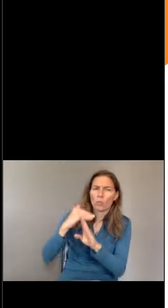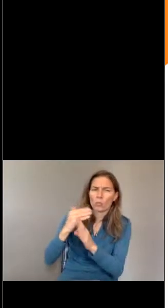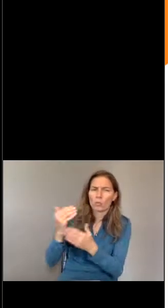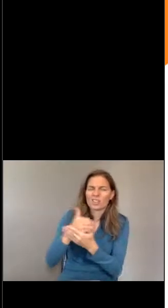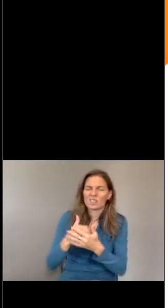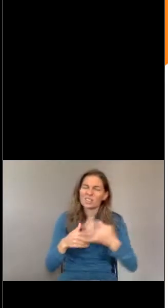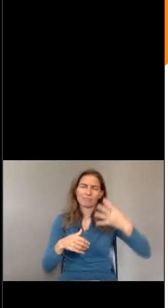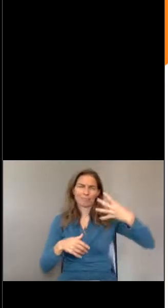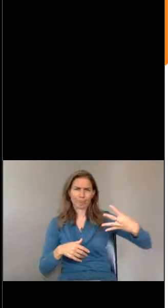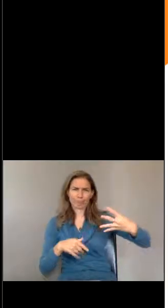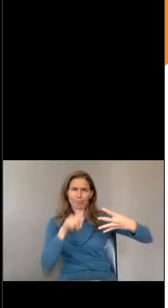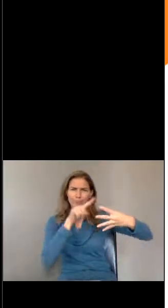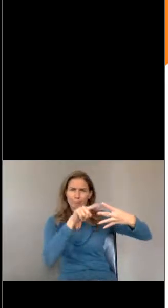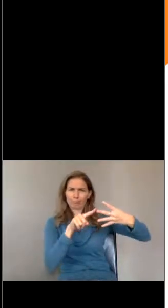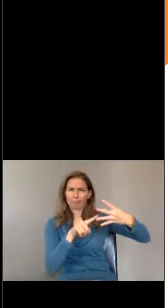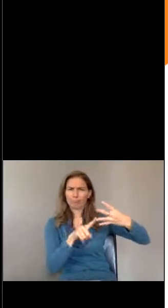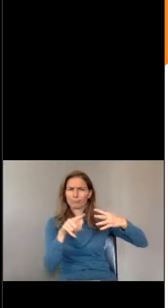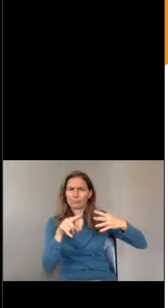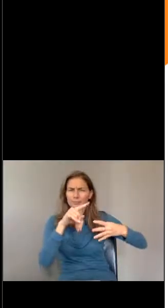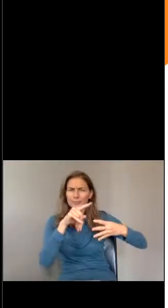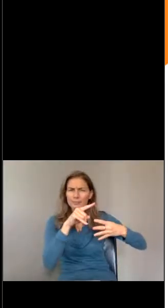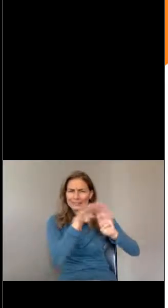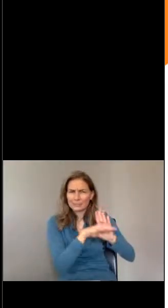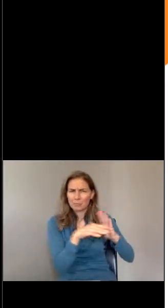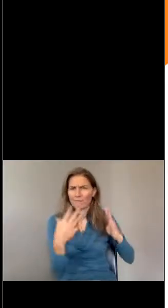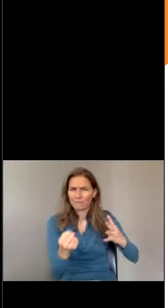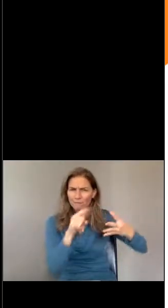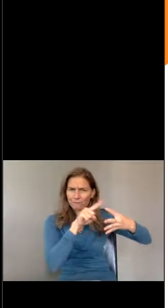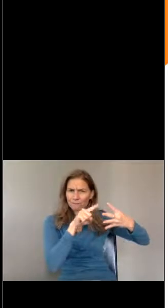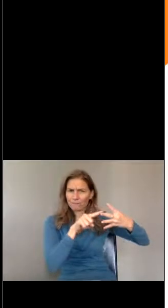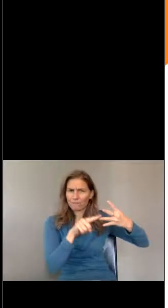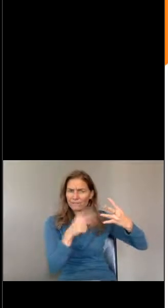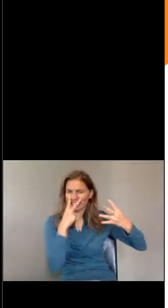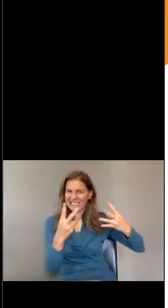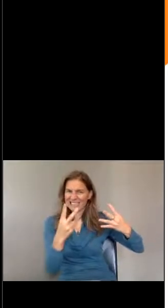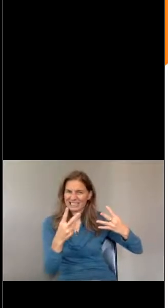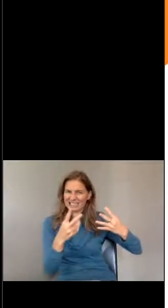The first scheme is basically about a disability-specific schemes